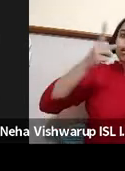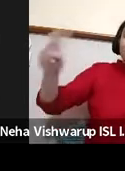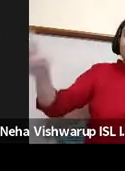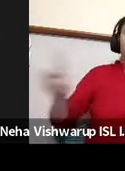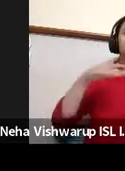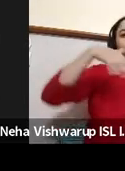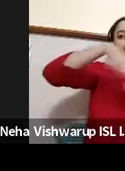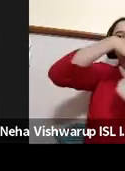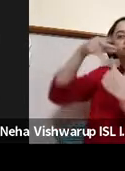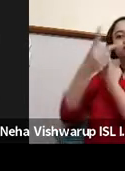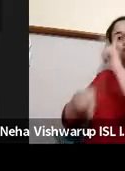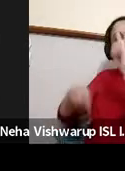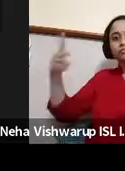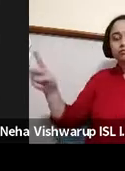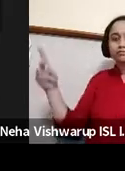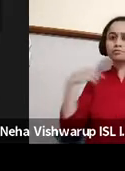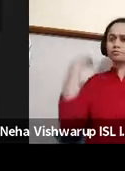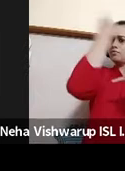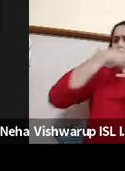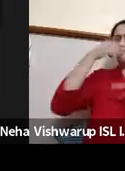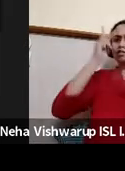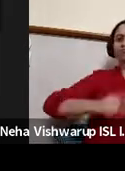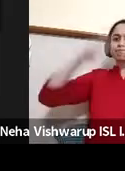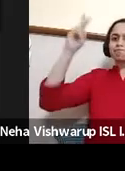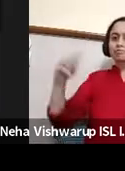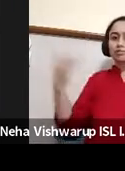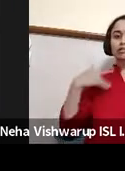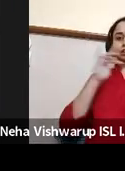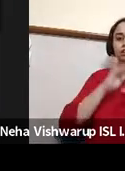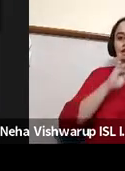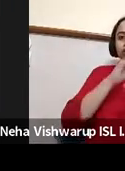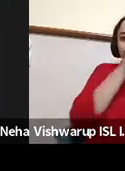almost as a mosaic of faces registering the state's efforts to make them legible citizens